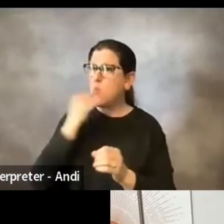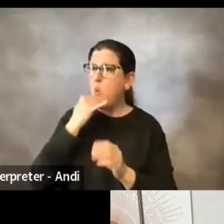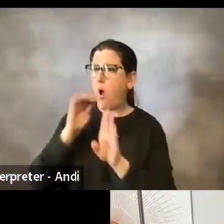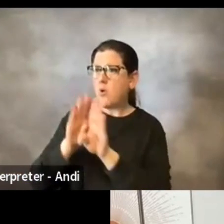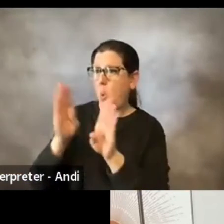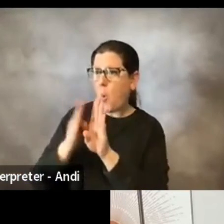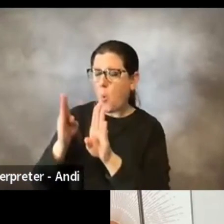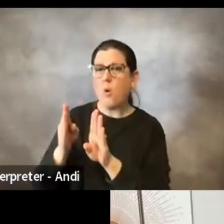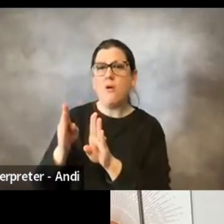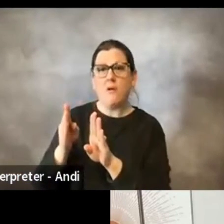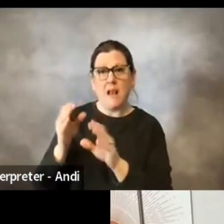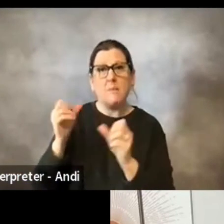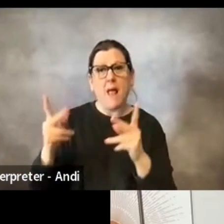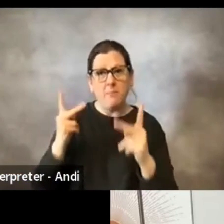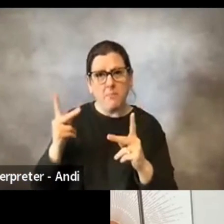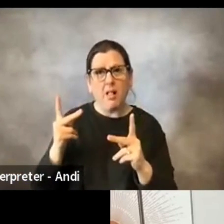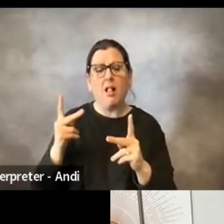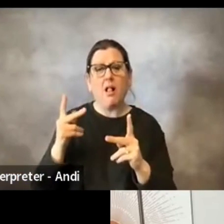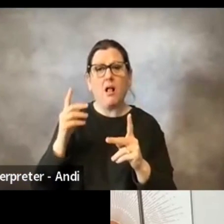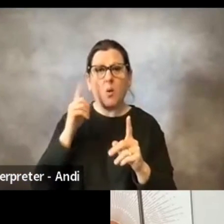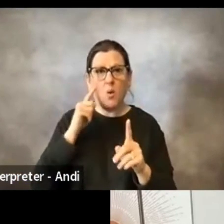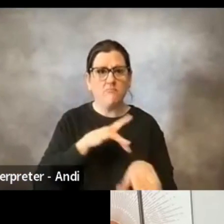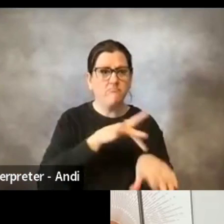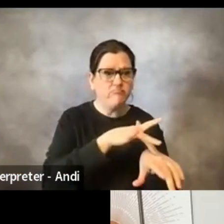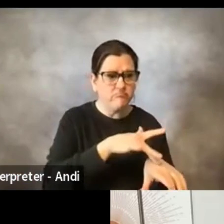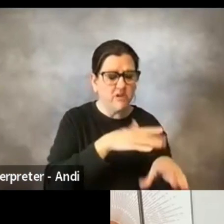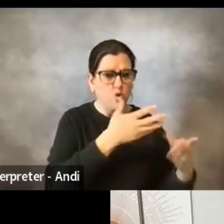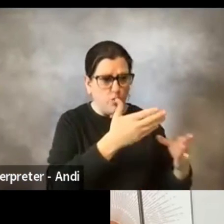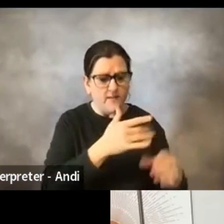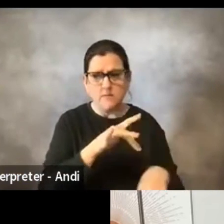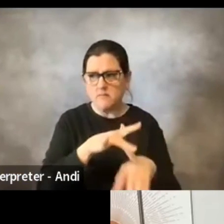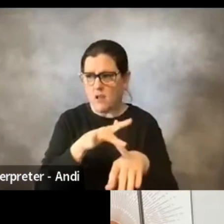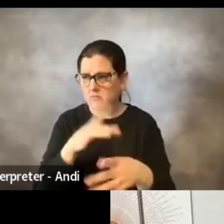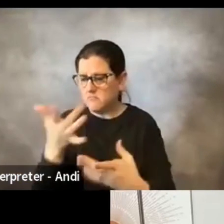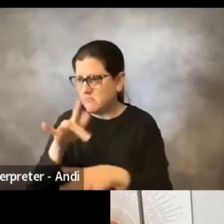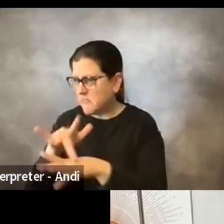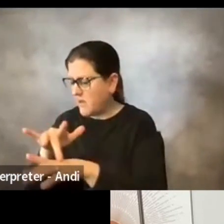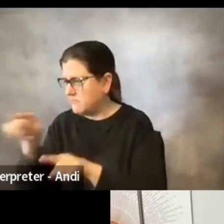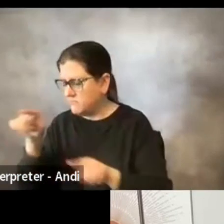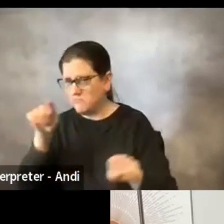where people touch that array of services, there's a lot of reasons why they're in crisis in